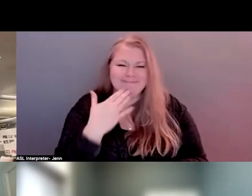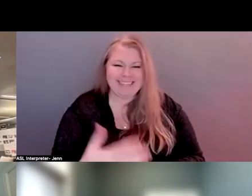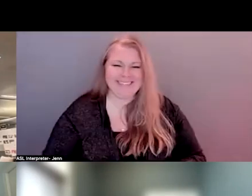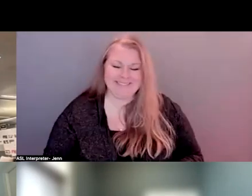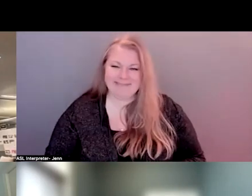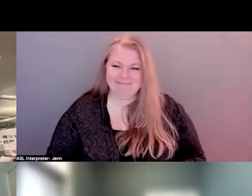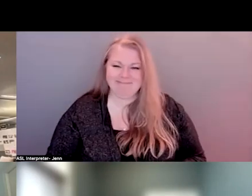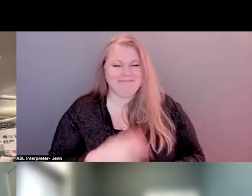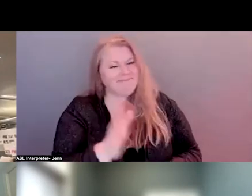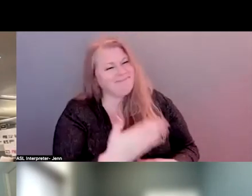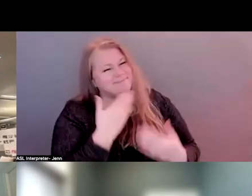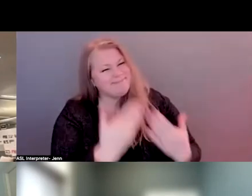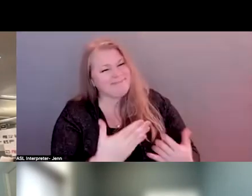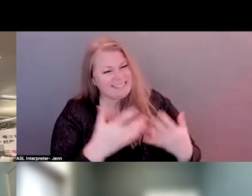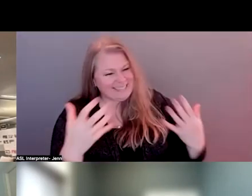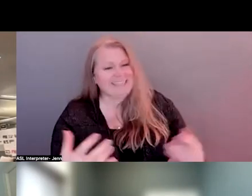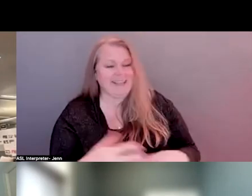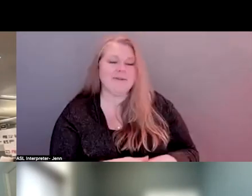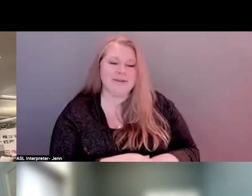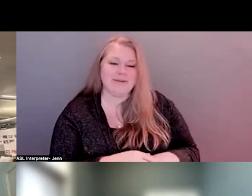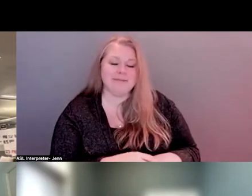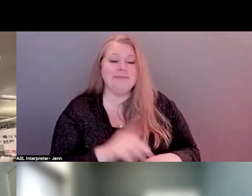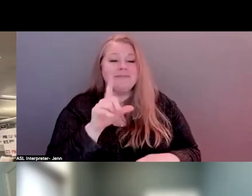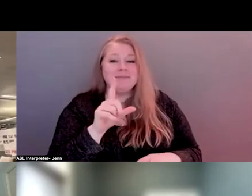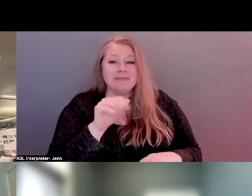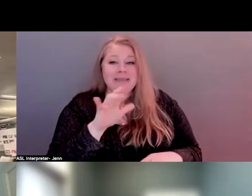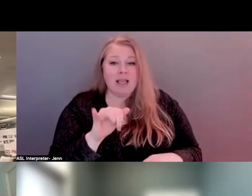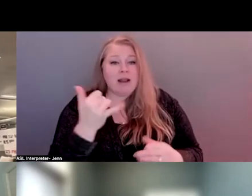Thank you so much Larry and across to you Pilar.